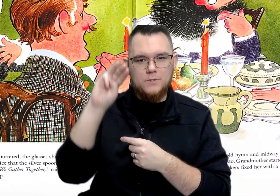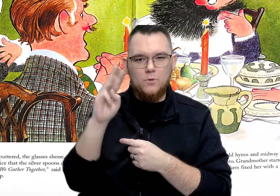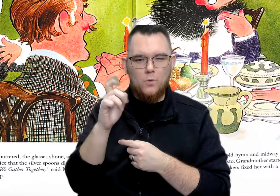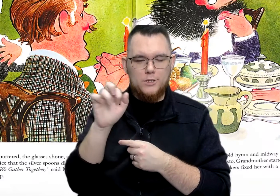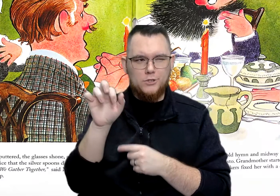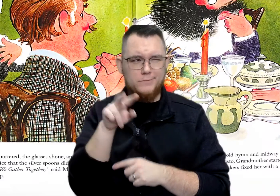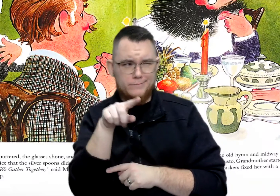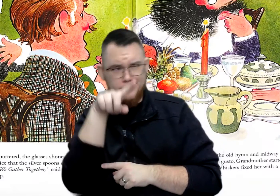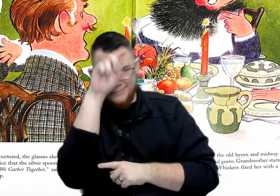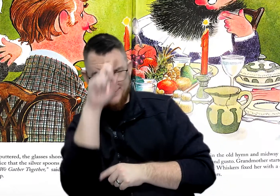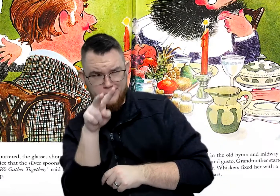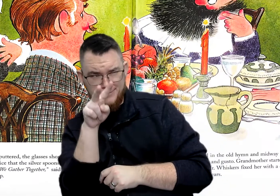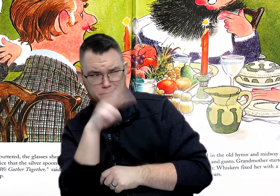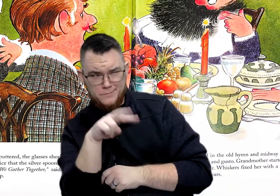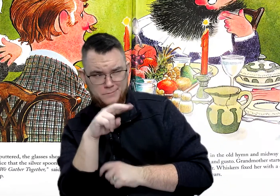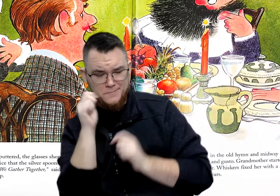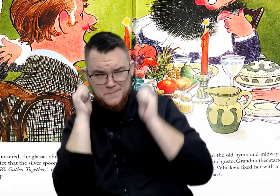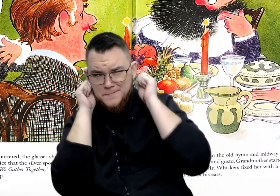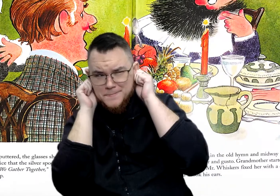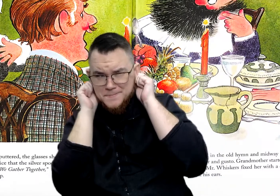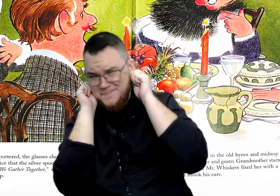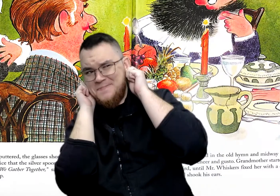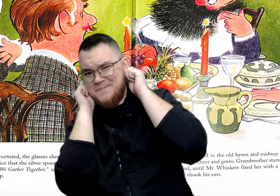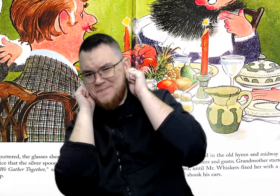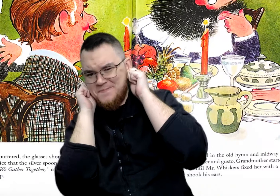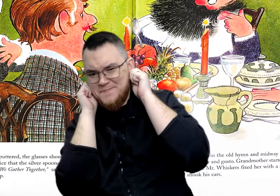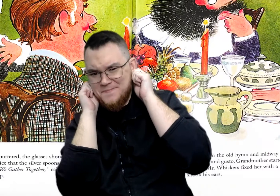gaze and shook his ears.